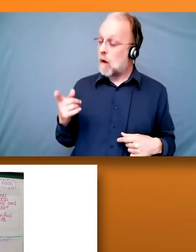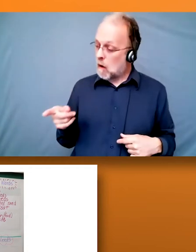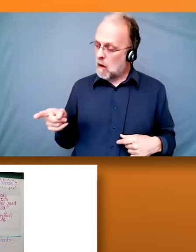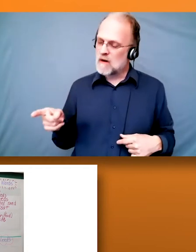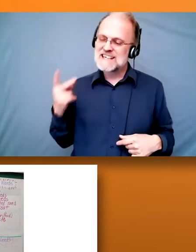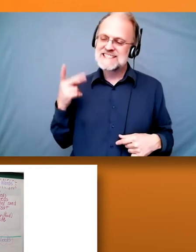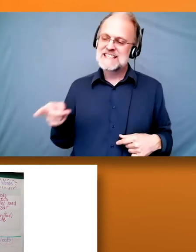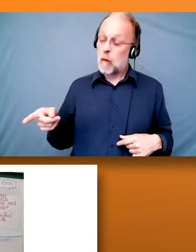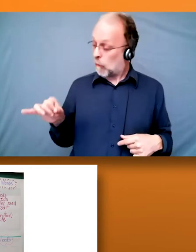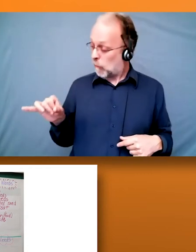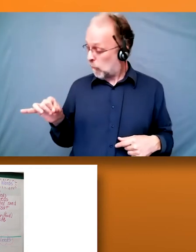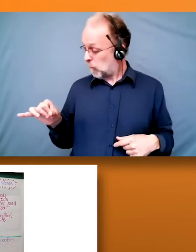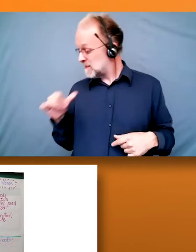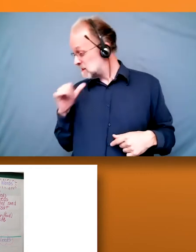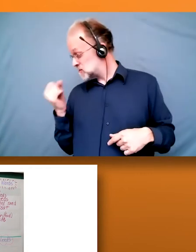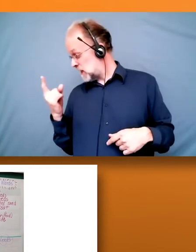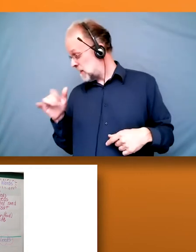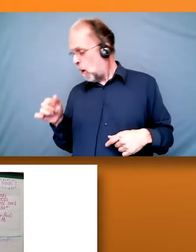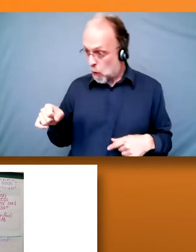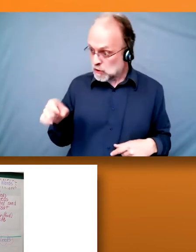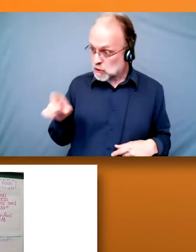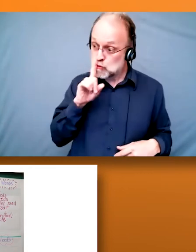of understanding that you might not have been aware of otherwise.